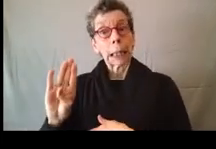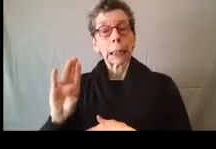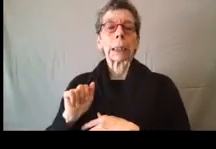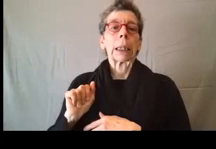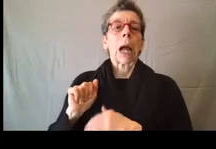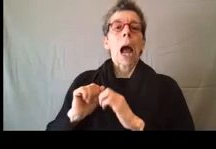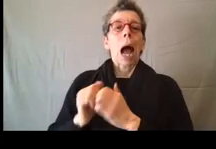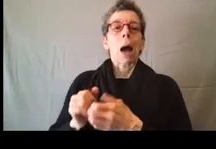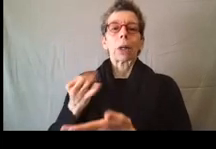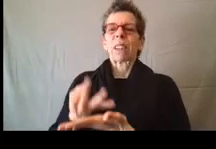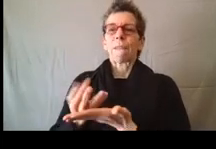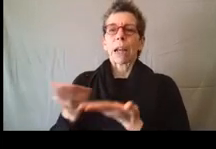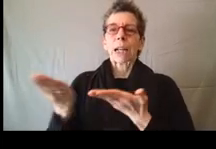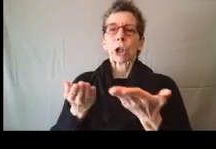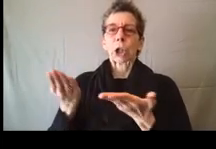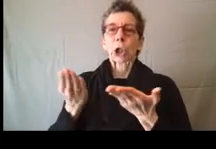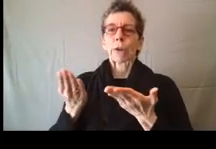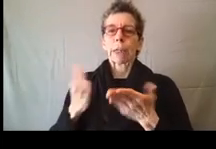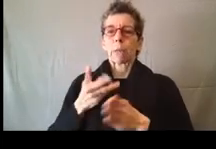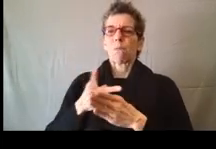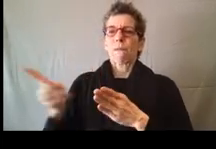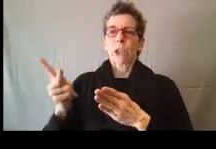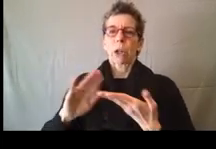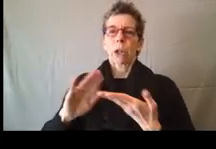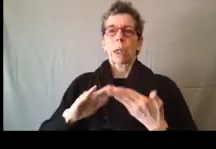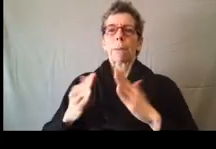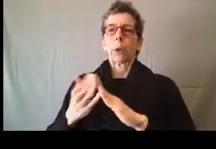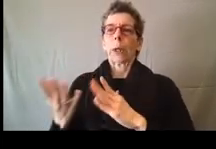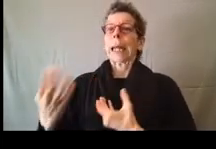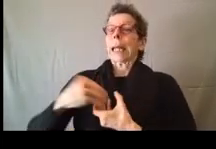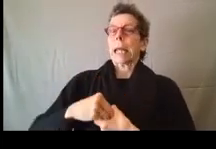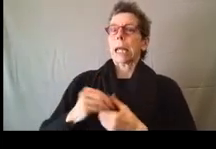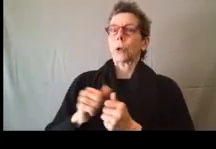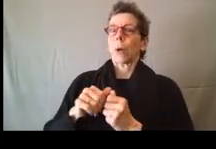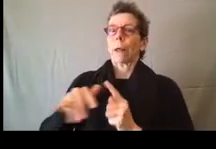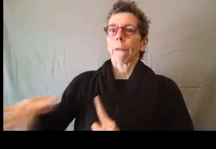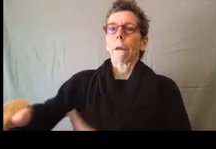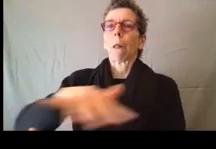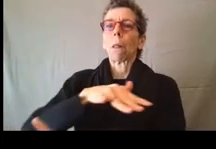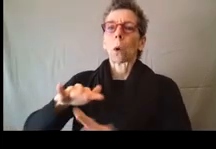the financial service community engage in the local communities? What barriers do people